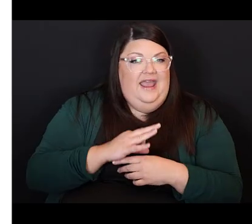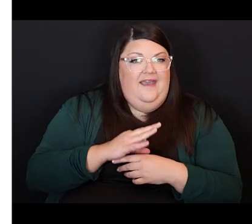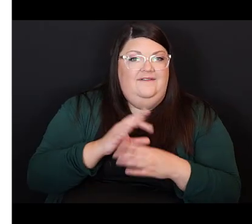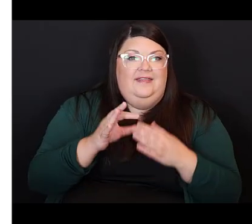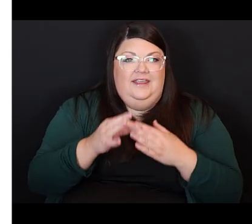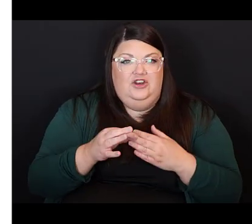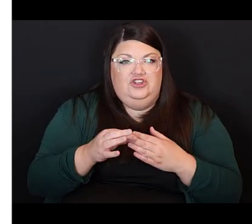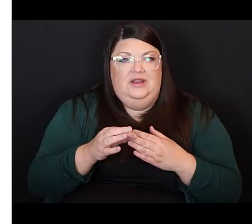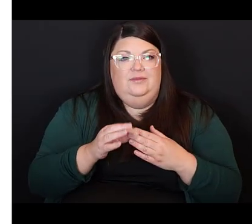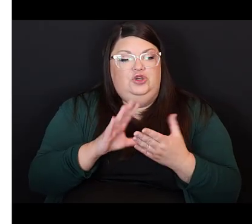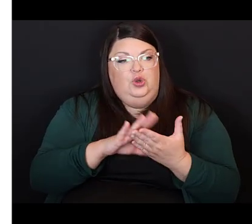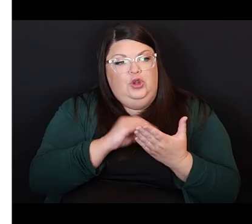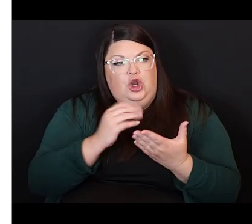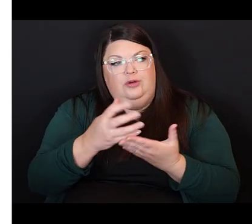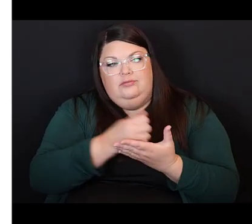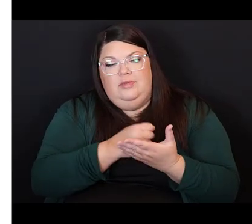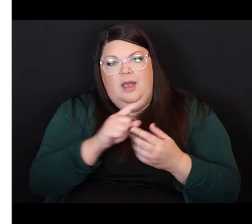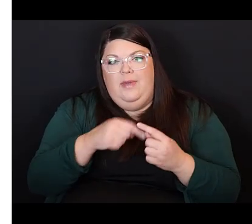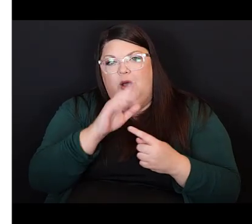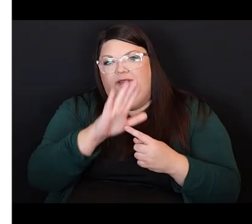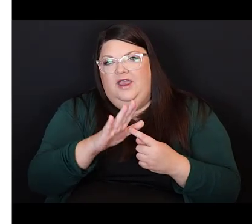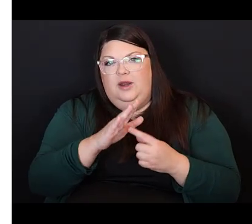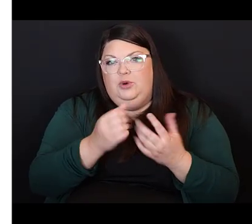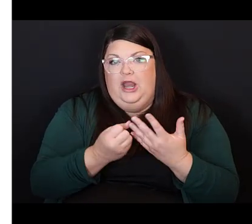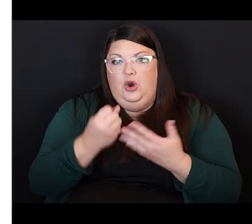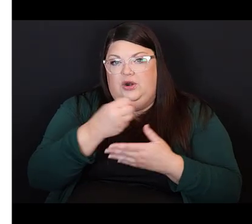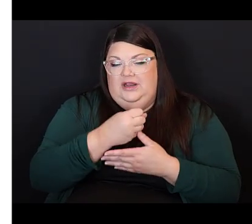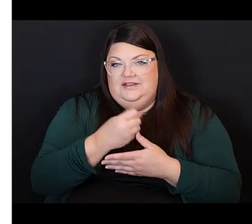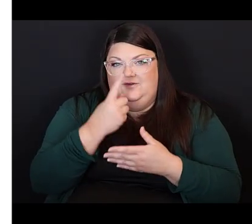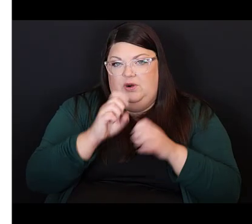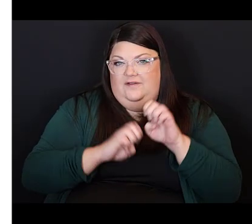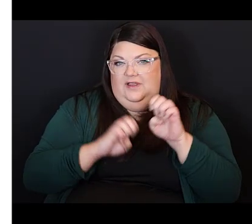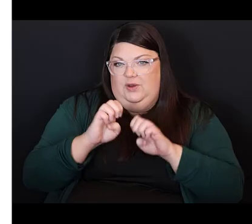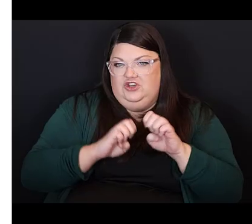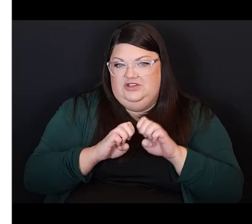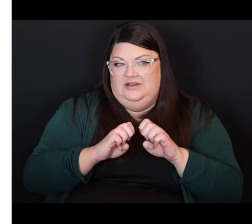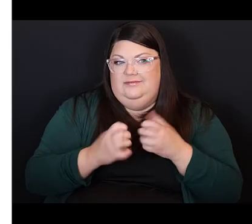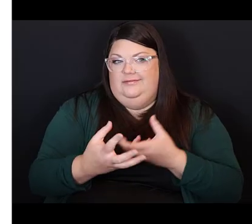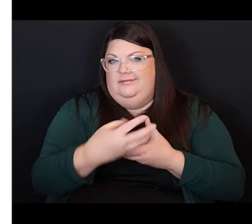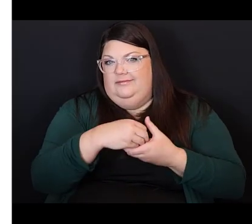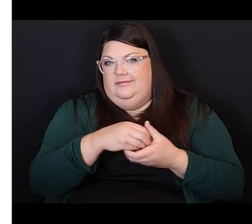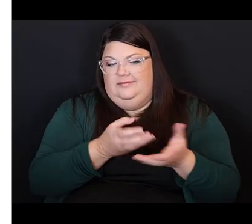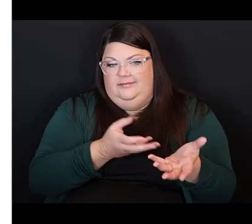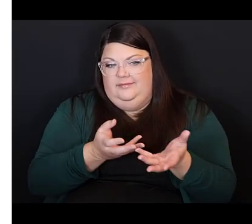about their priorities for evaluation, as they evolve, and having their input and approval of